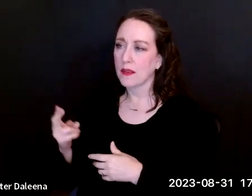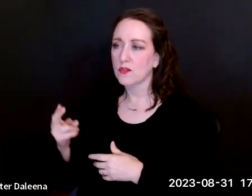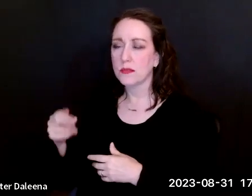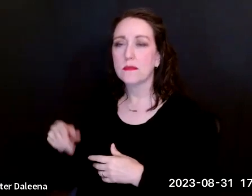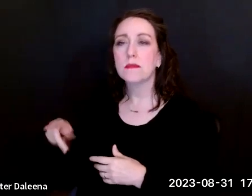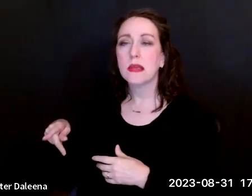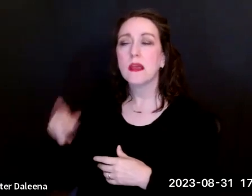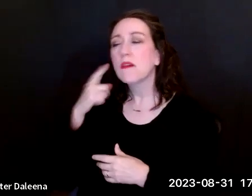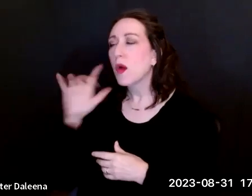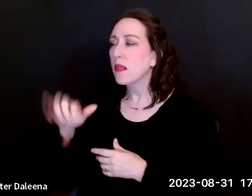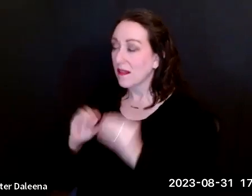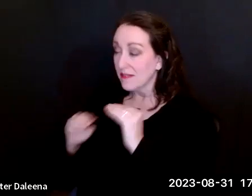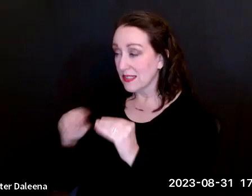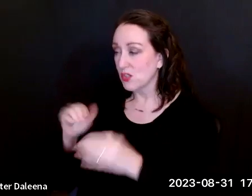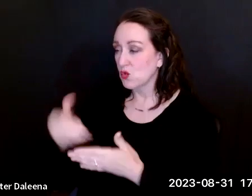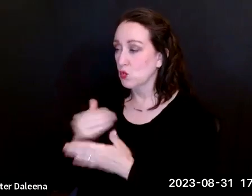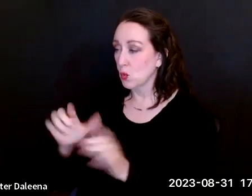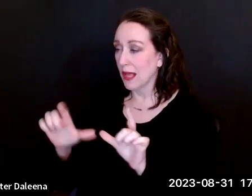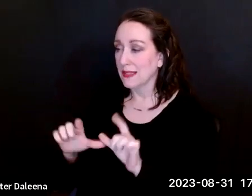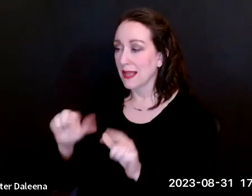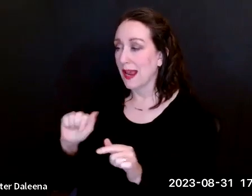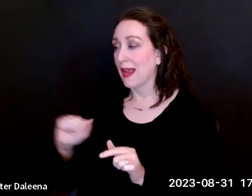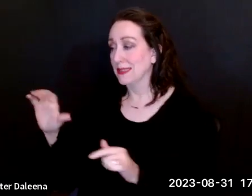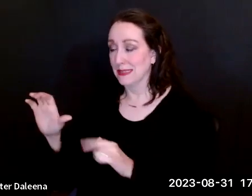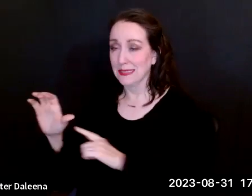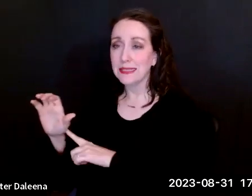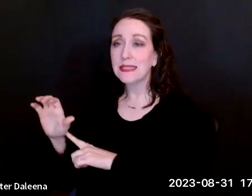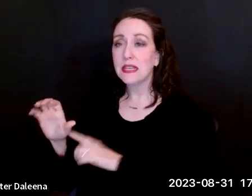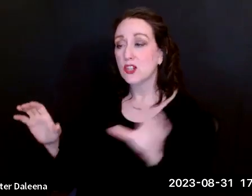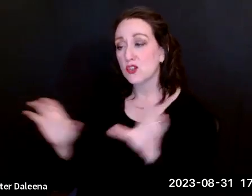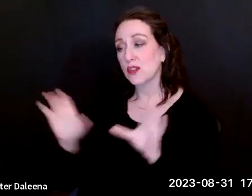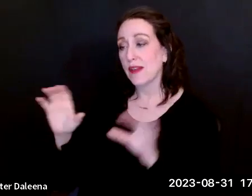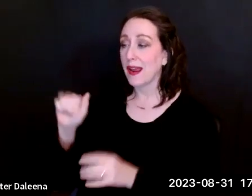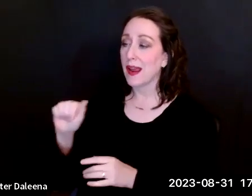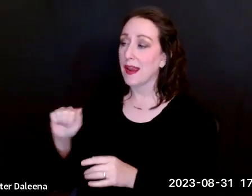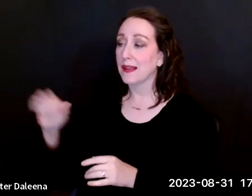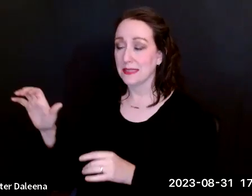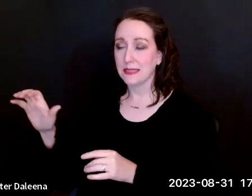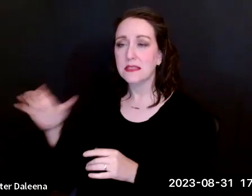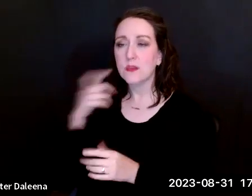that's how we implemented the new licensed AAC and the certified AAC so which both can assess and